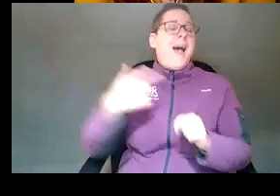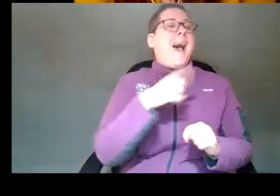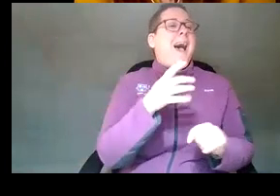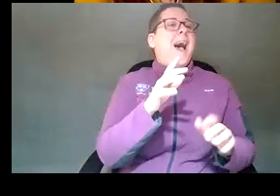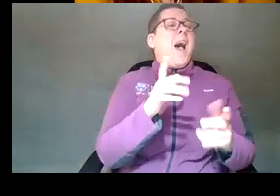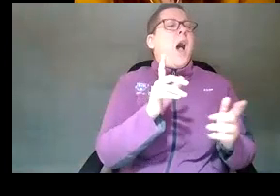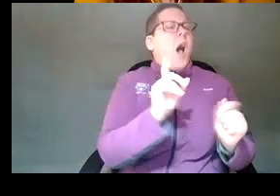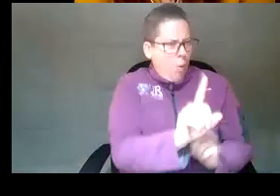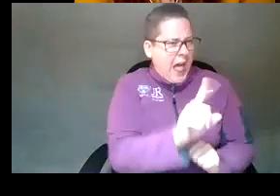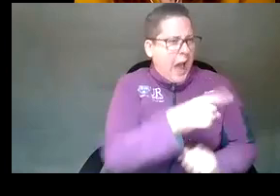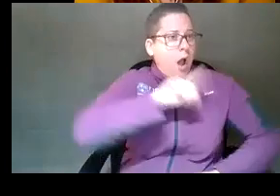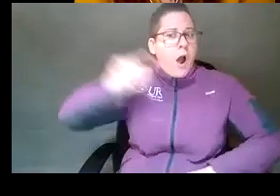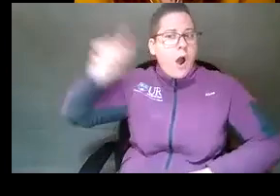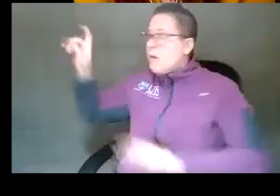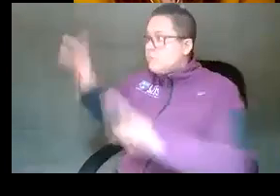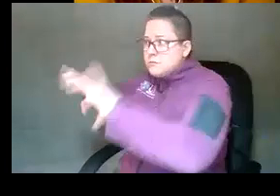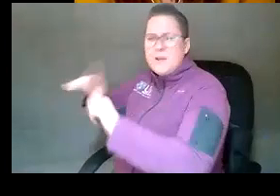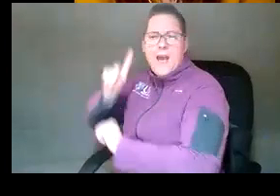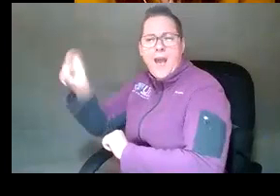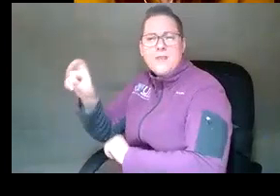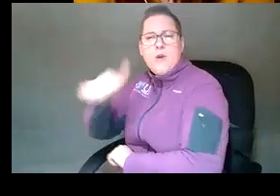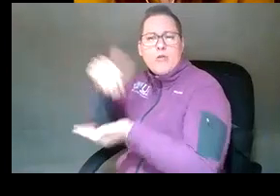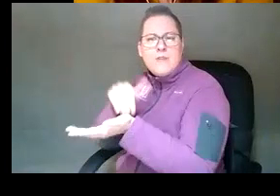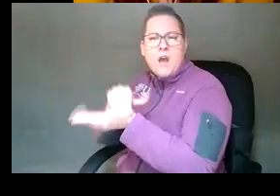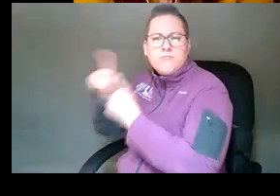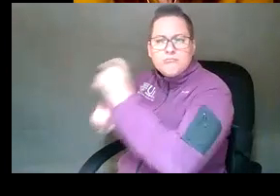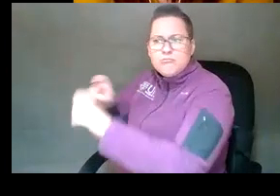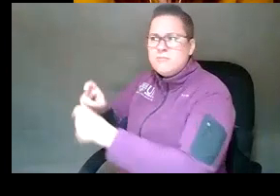one provider had noted you know just being alone as a provider at home